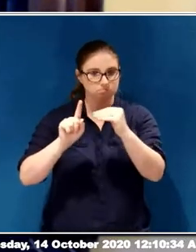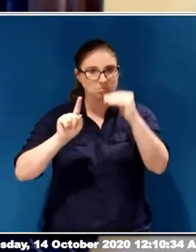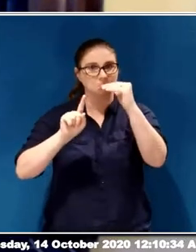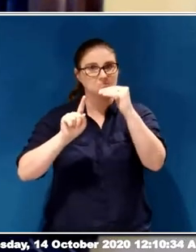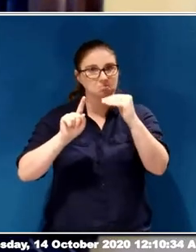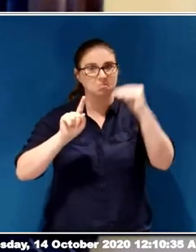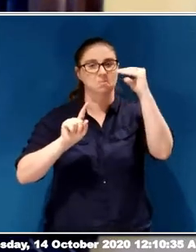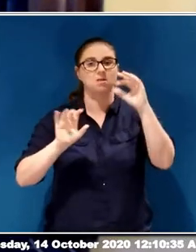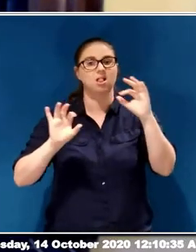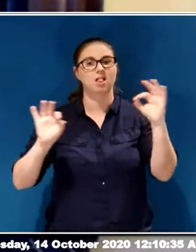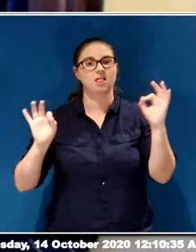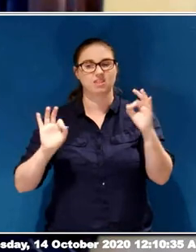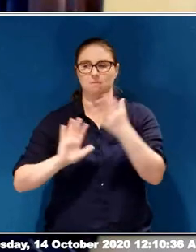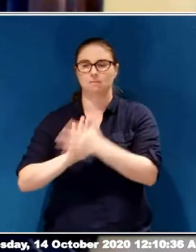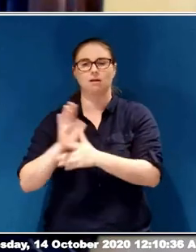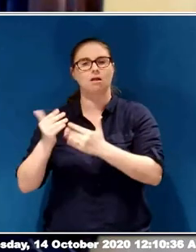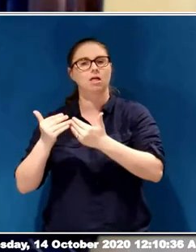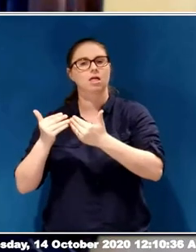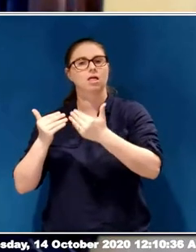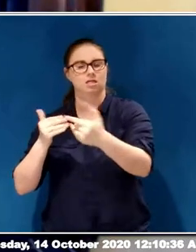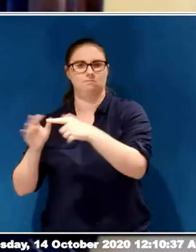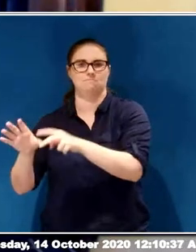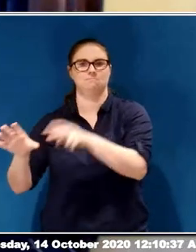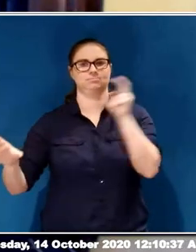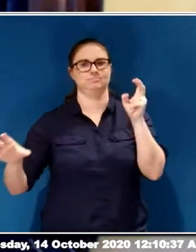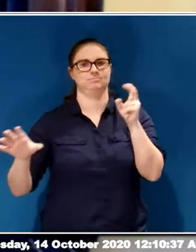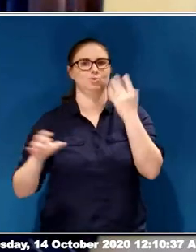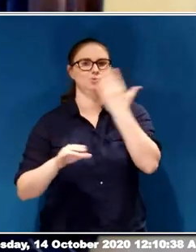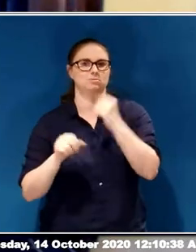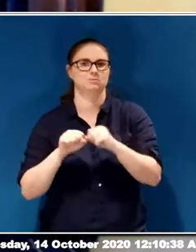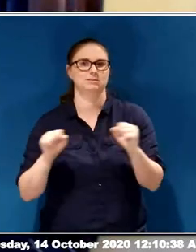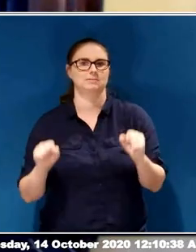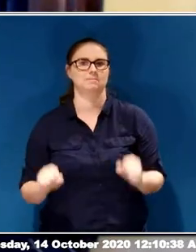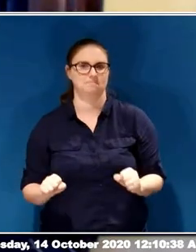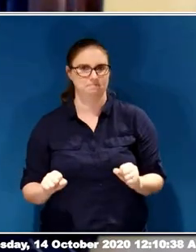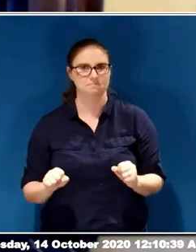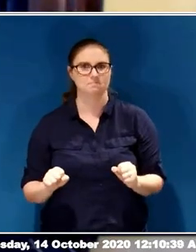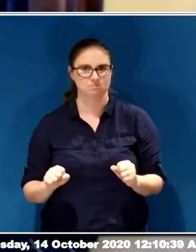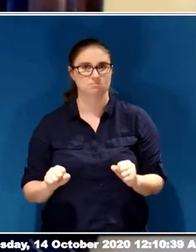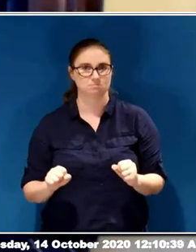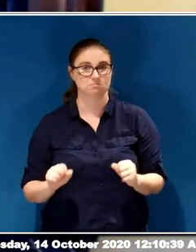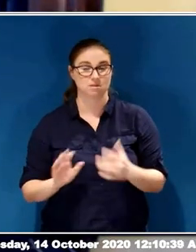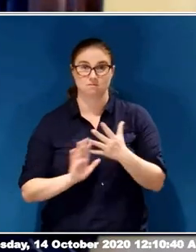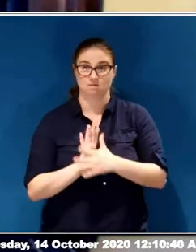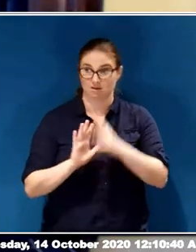high in quality and taking into account their individual needs to support them